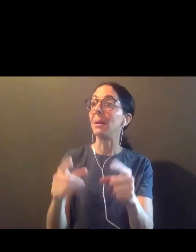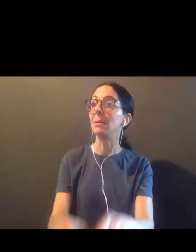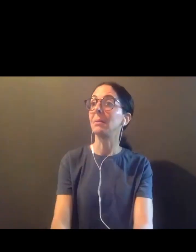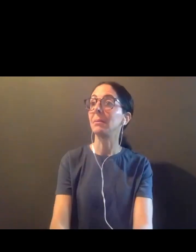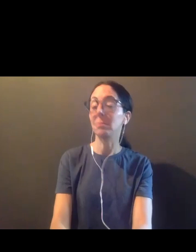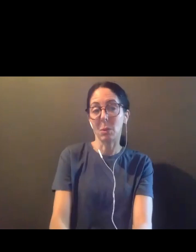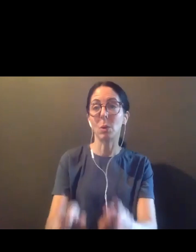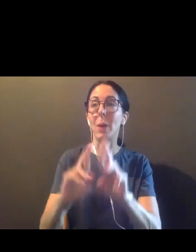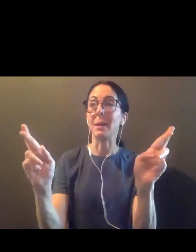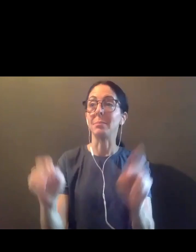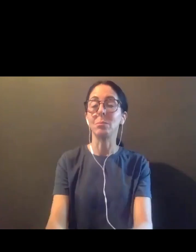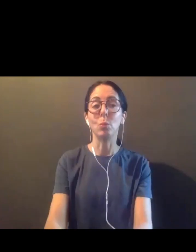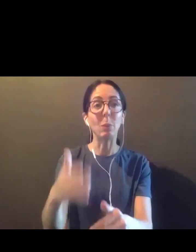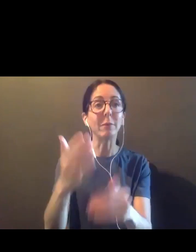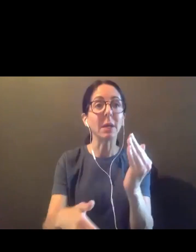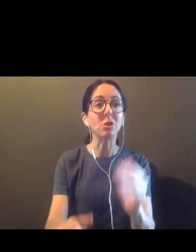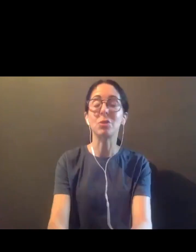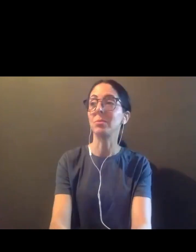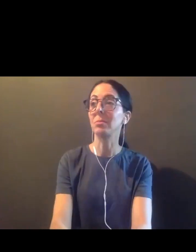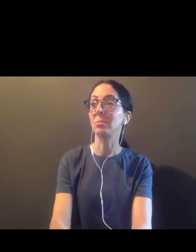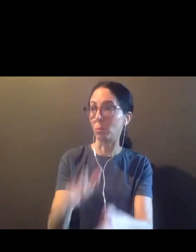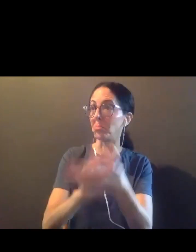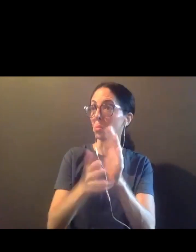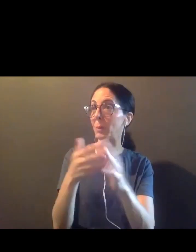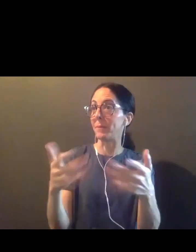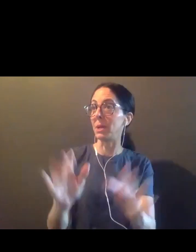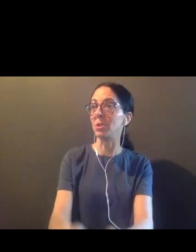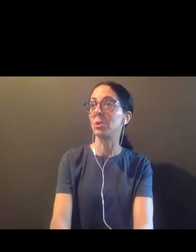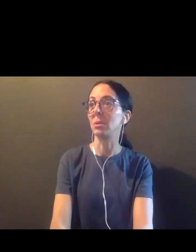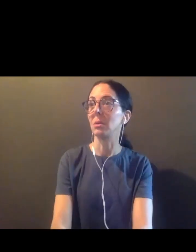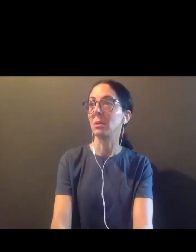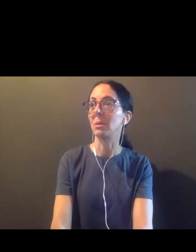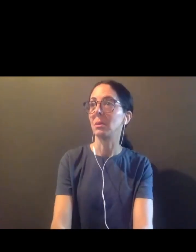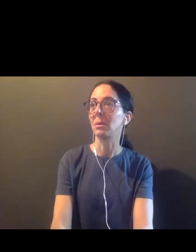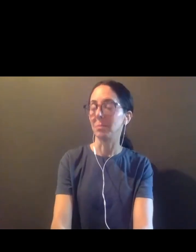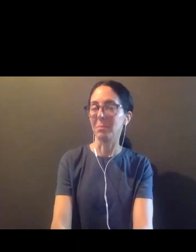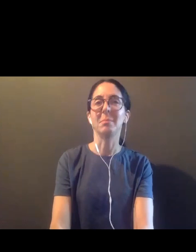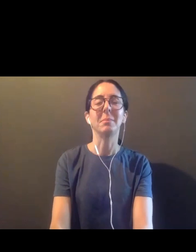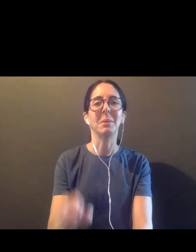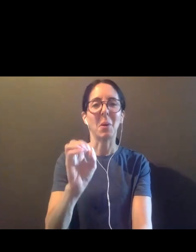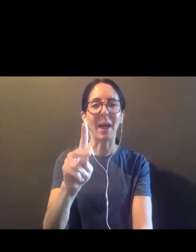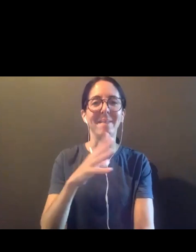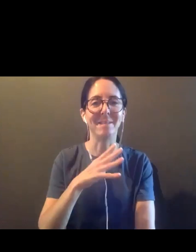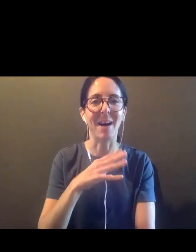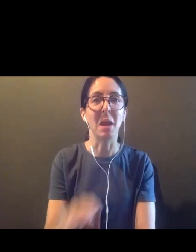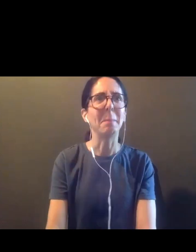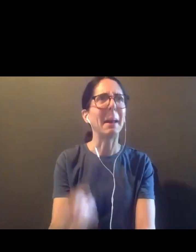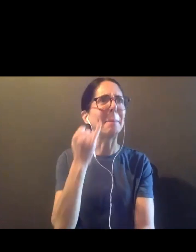when we are done. And if I was in that academic hat on I would say, how would I fit that into a 60-minute focus group into my budget?